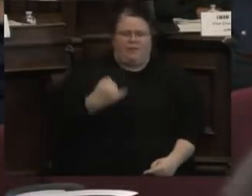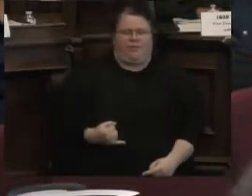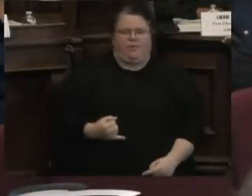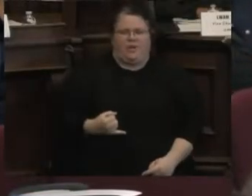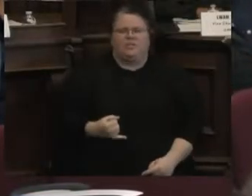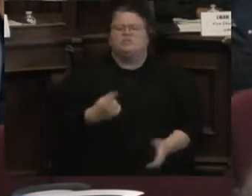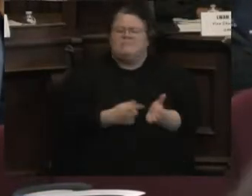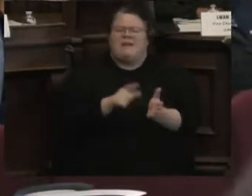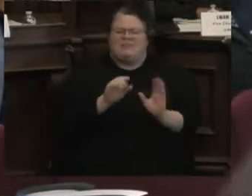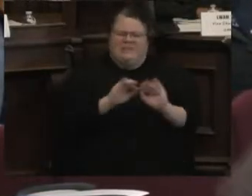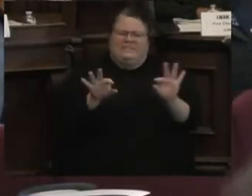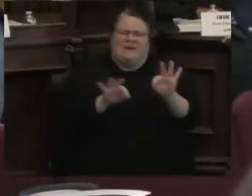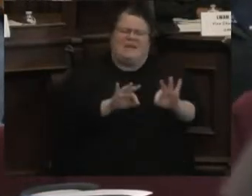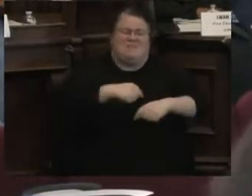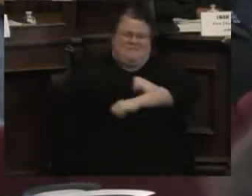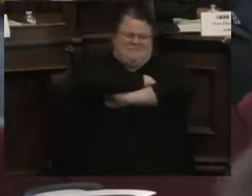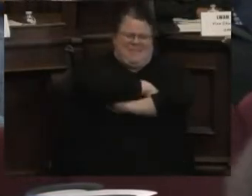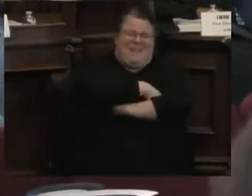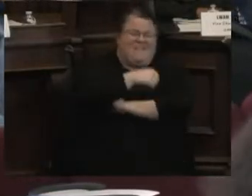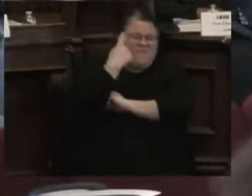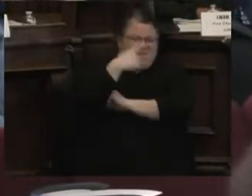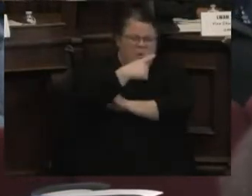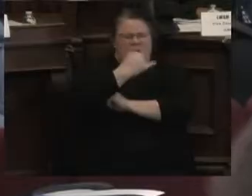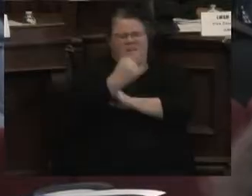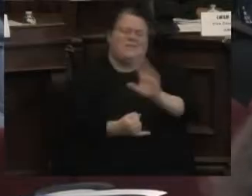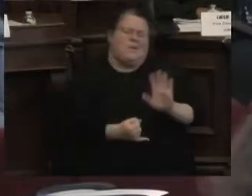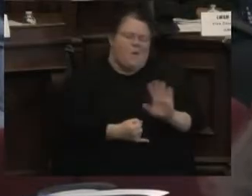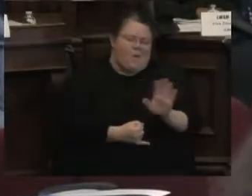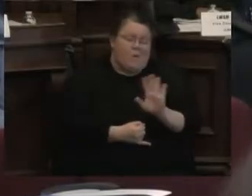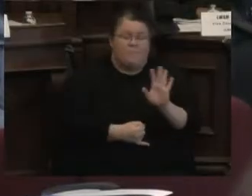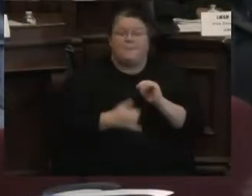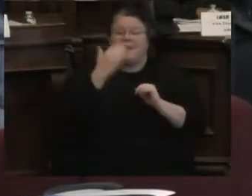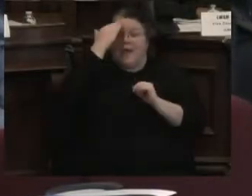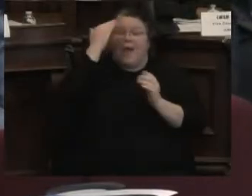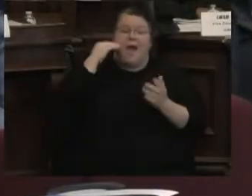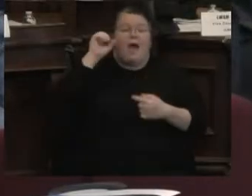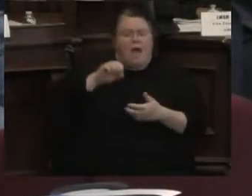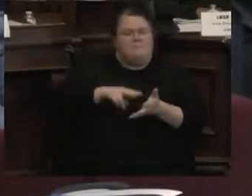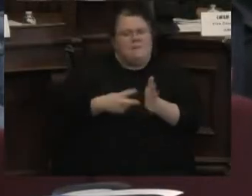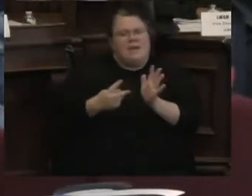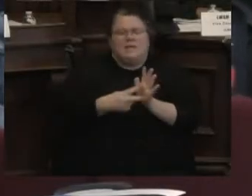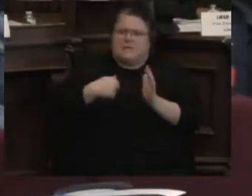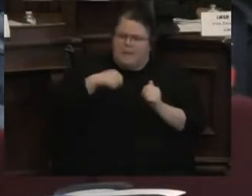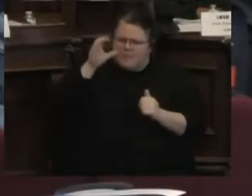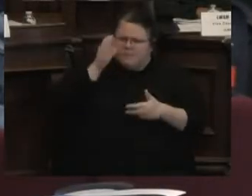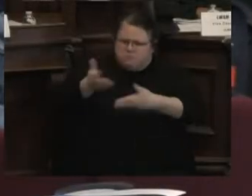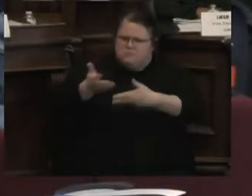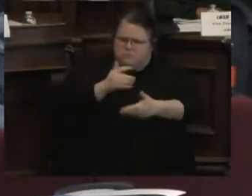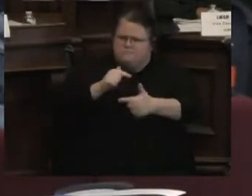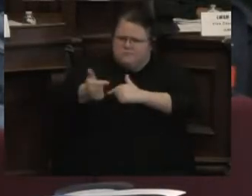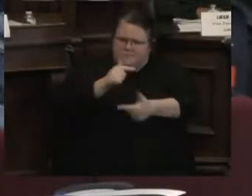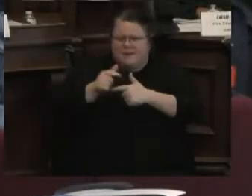your hands is seen as a sign of they're not listening. Well. So I have to explain that